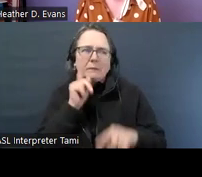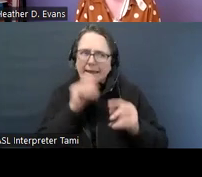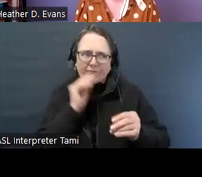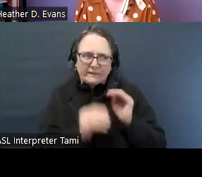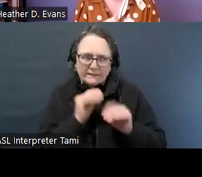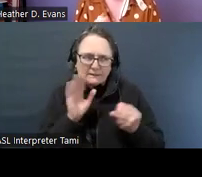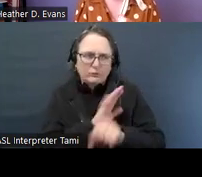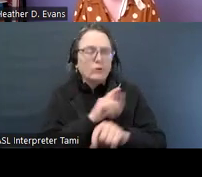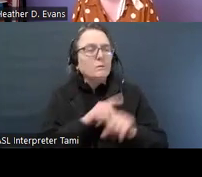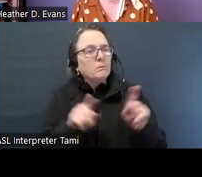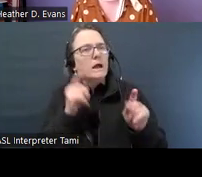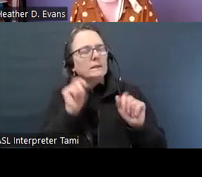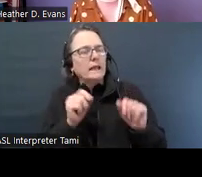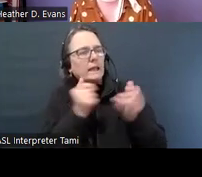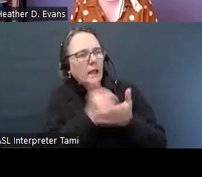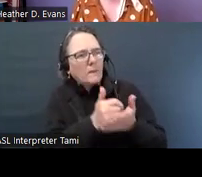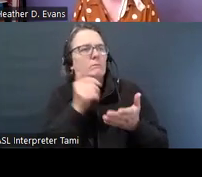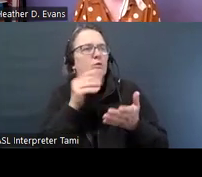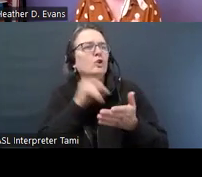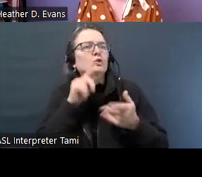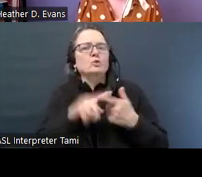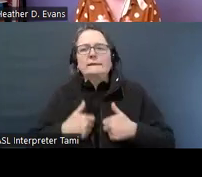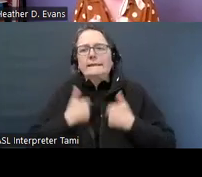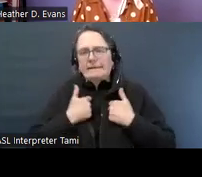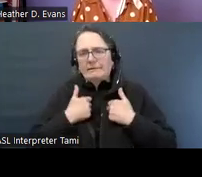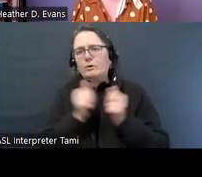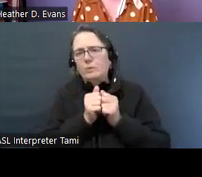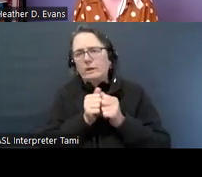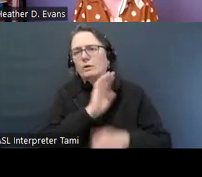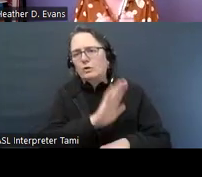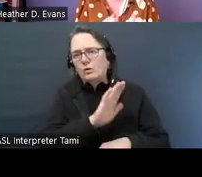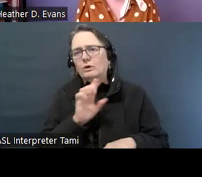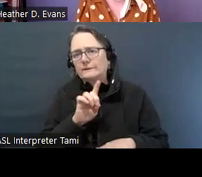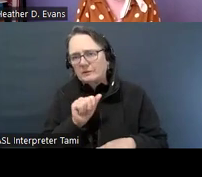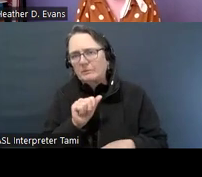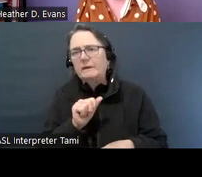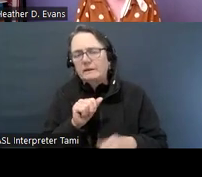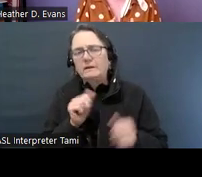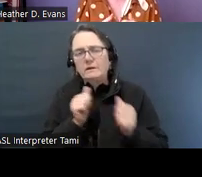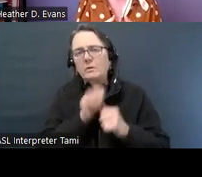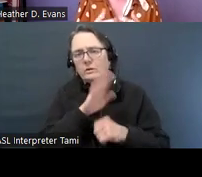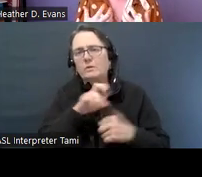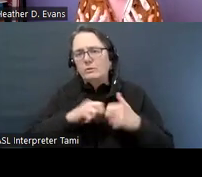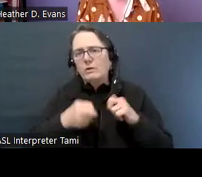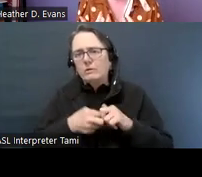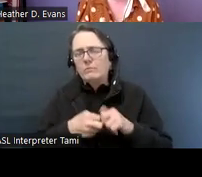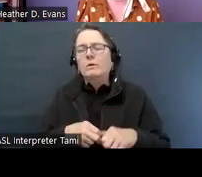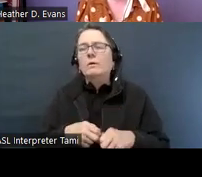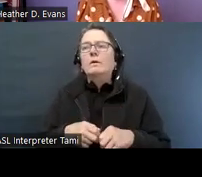on disability simulation experiences for understanding and insight, and mistake that for the kind of deep knowledge